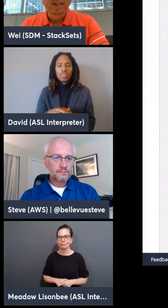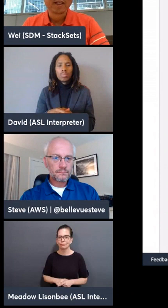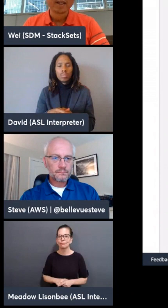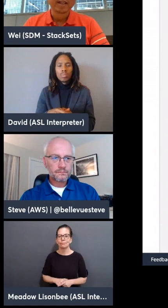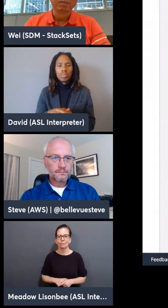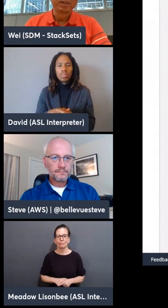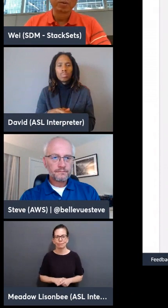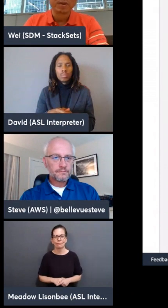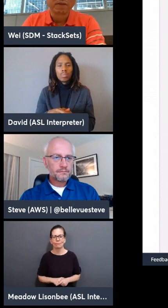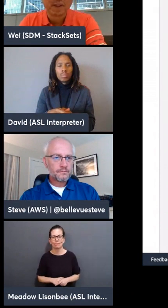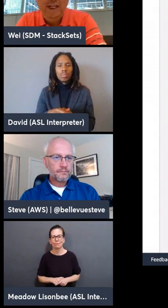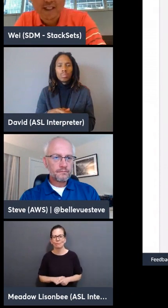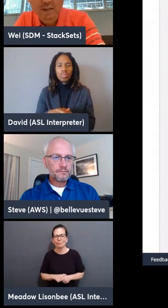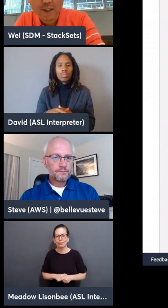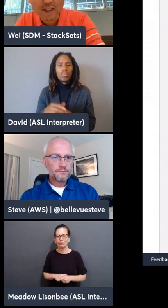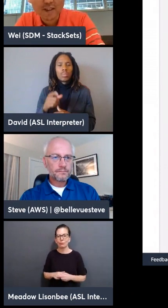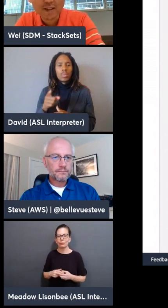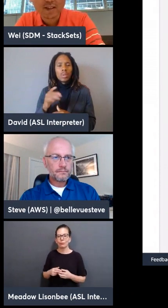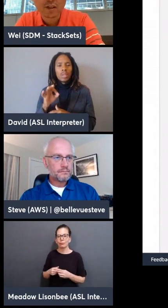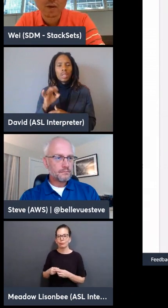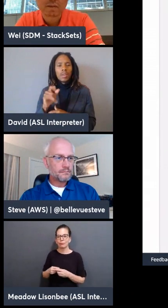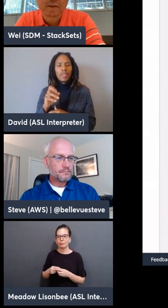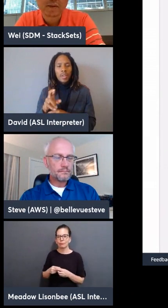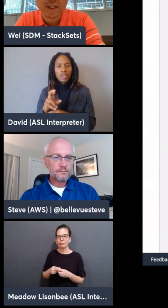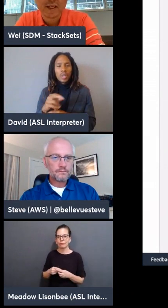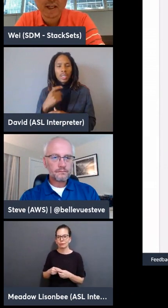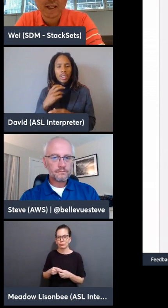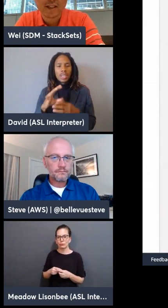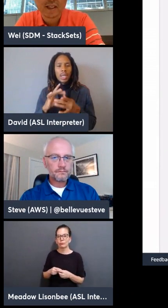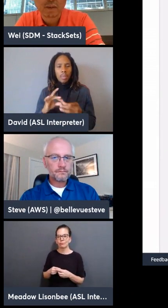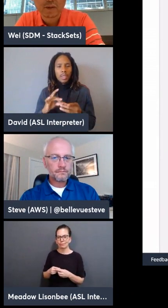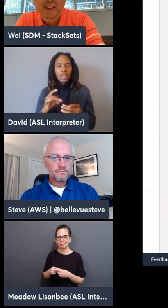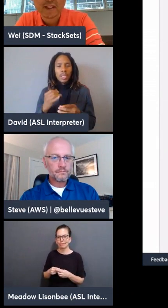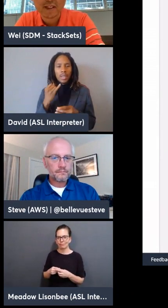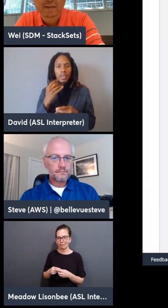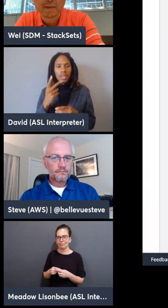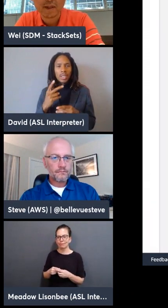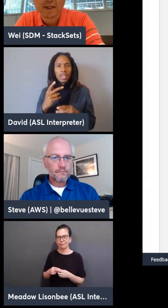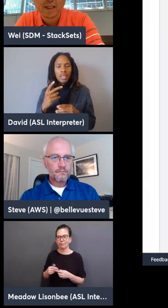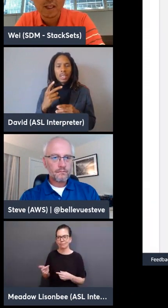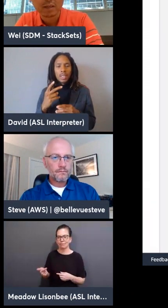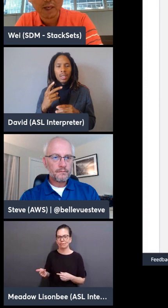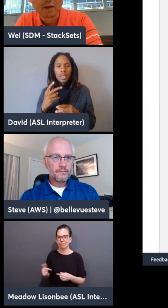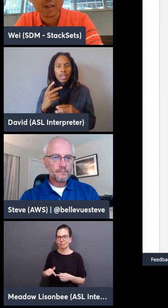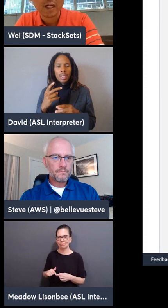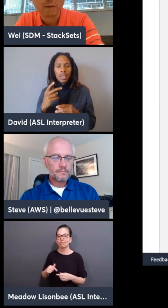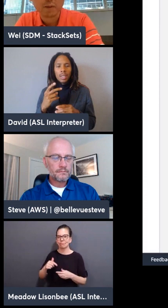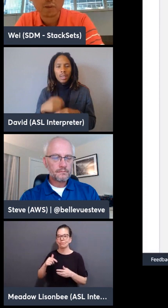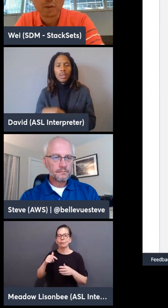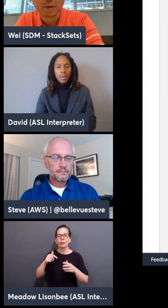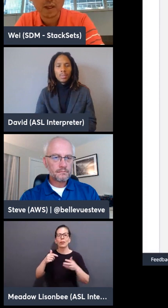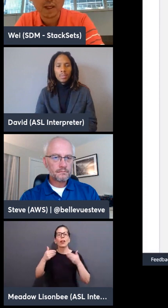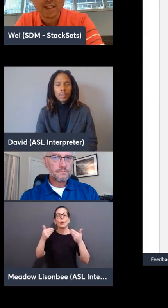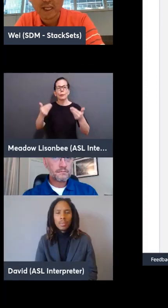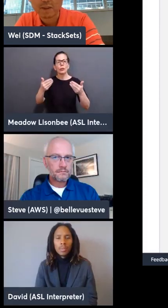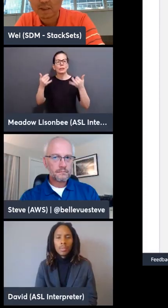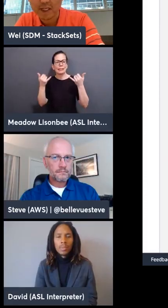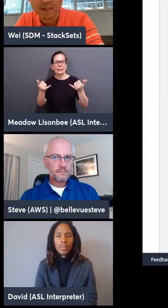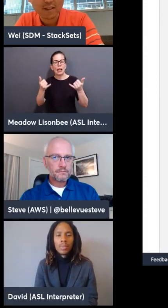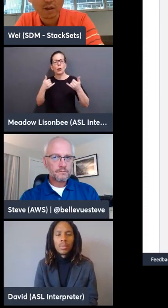And here it comes to the filter I just mentioned. So if you see that email org, I want to skip some accounts